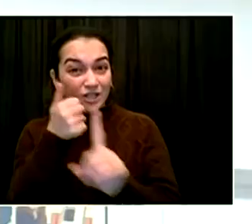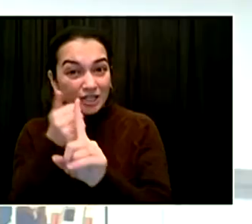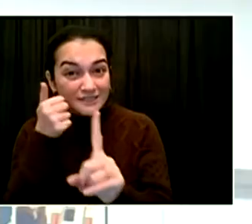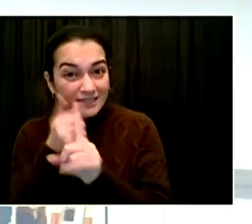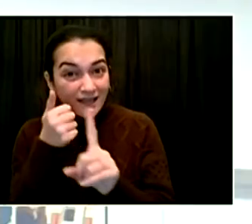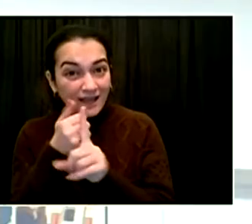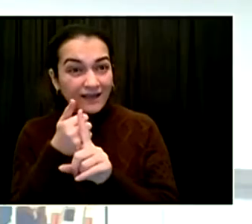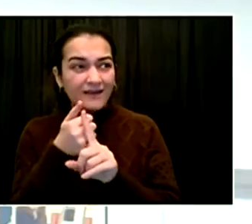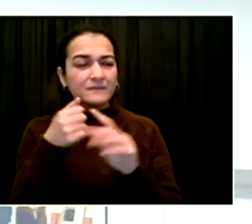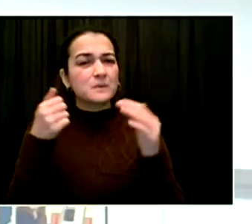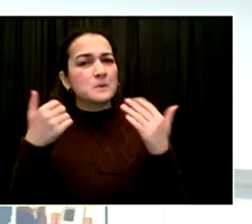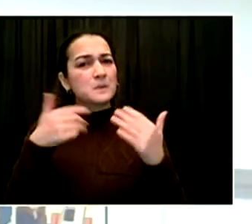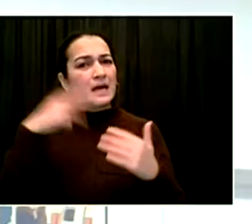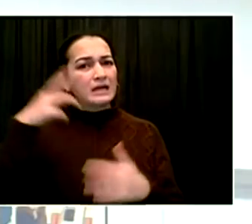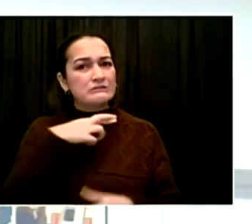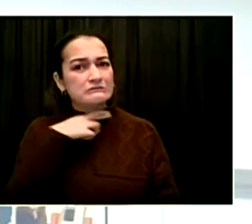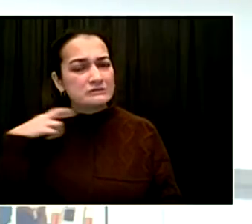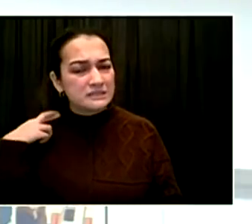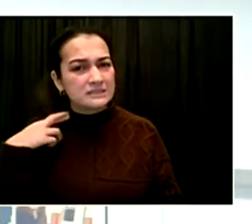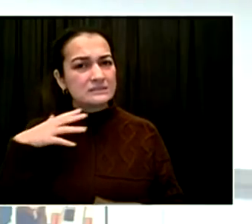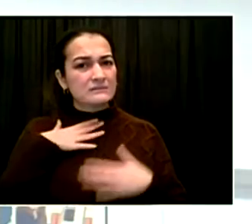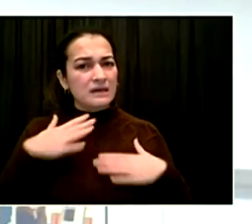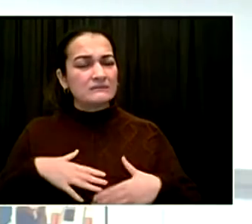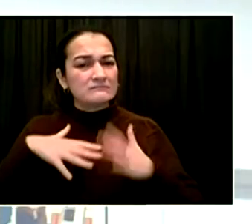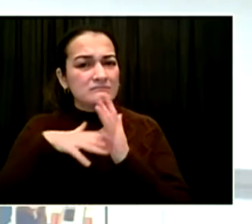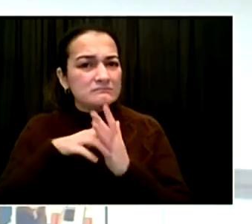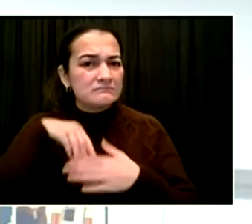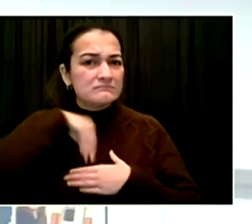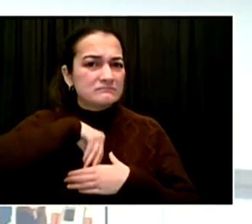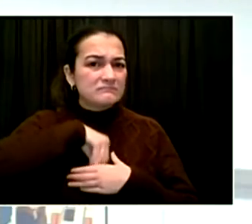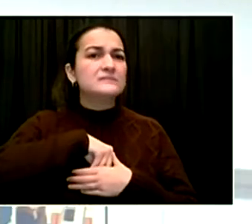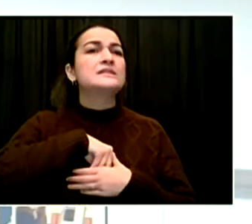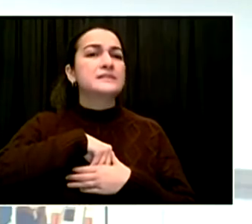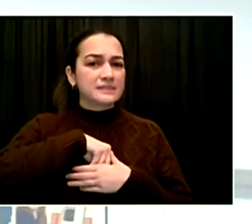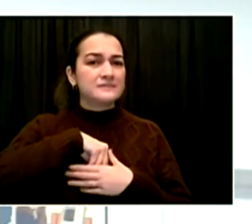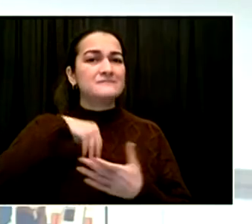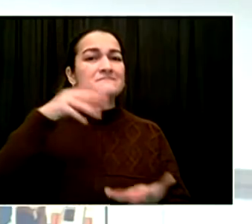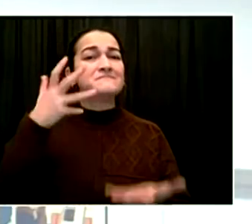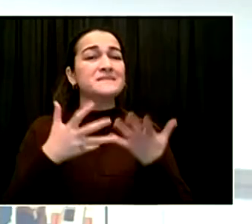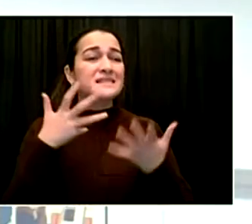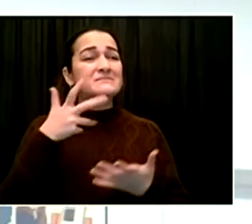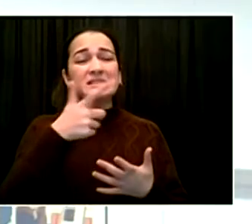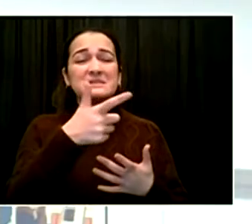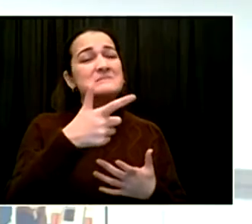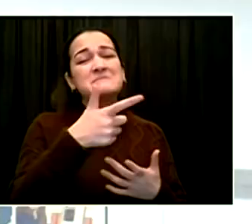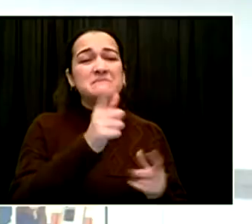NEXT FEW WEEKS. PARTICULARLY IF YOU ARE VULNERABLE, WE SHOULD AVOID